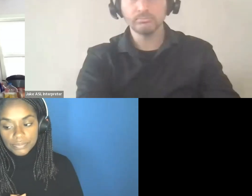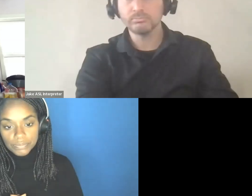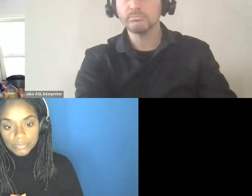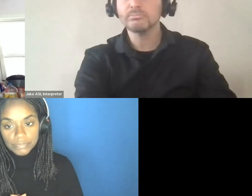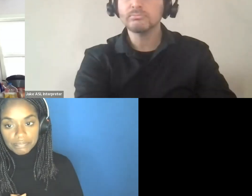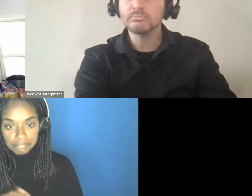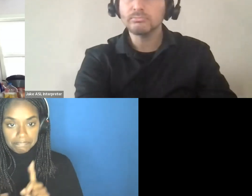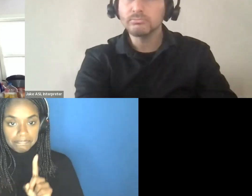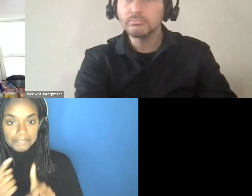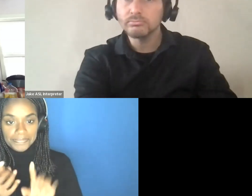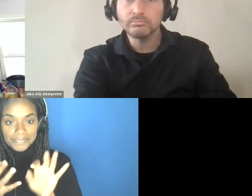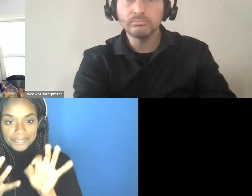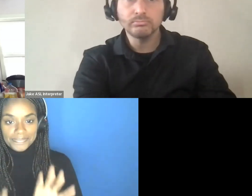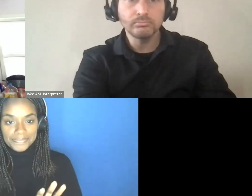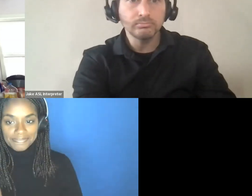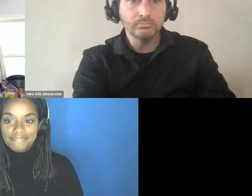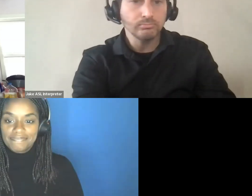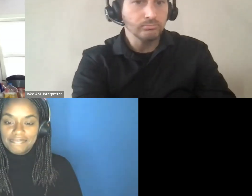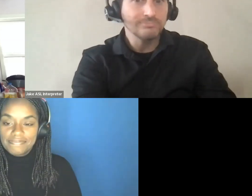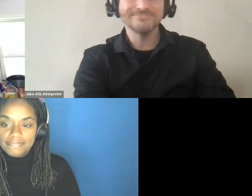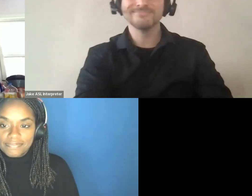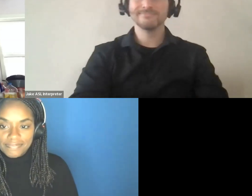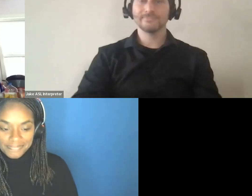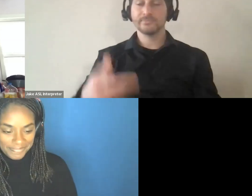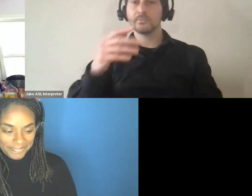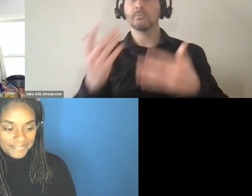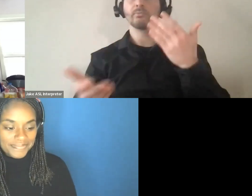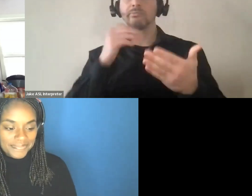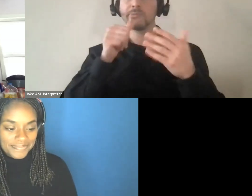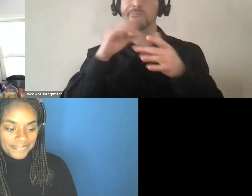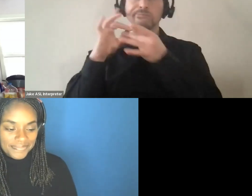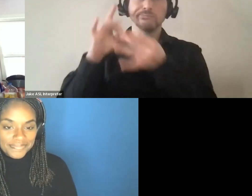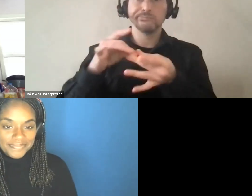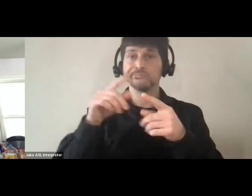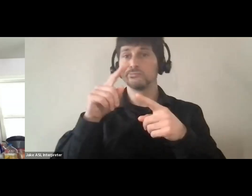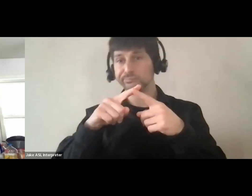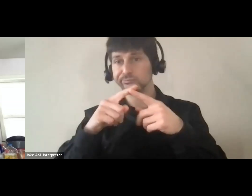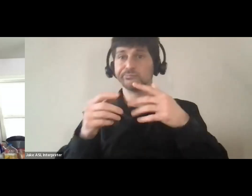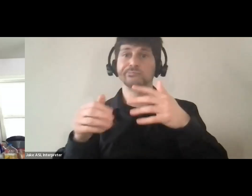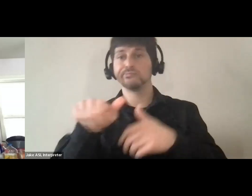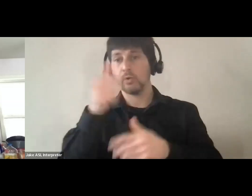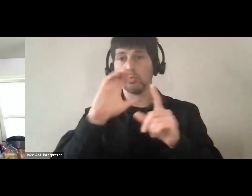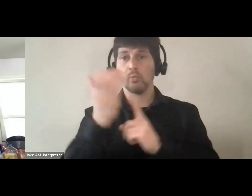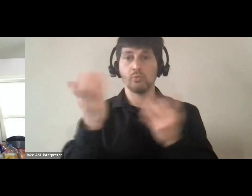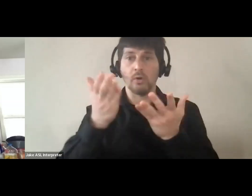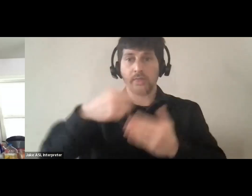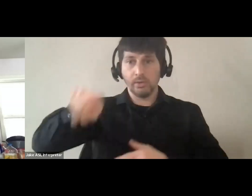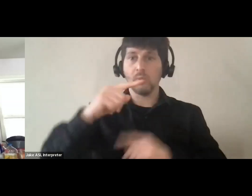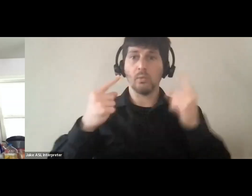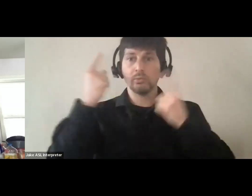While loving this country at the same time.